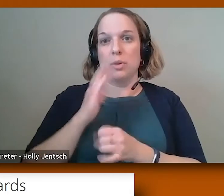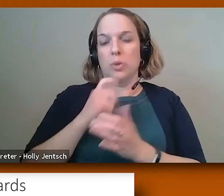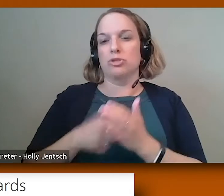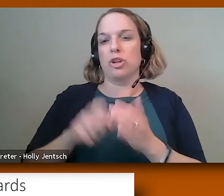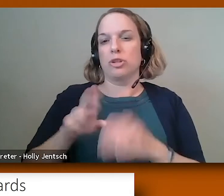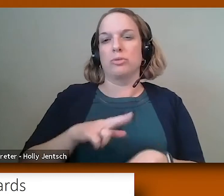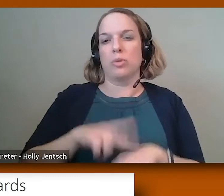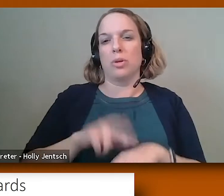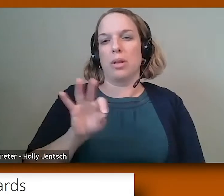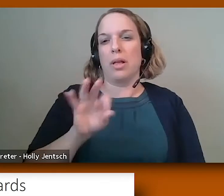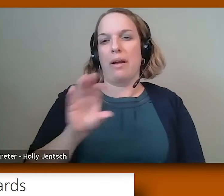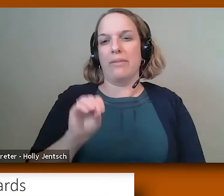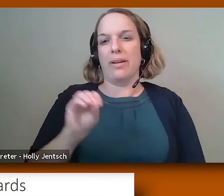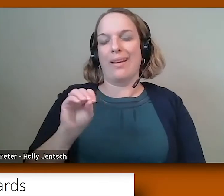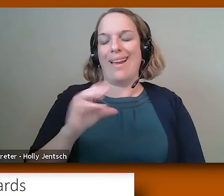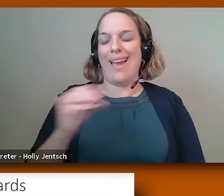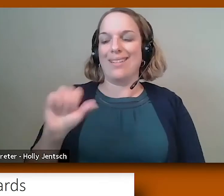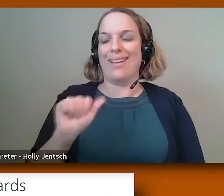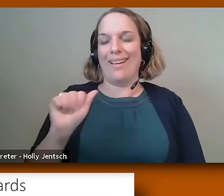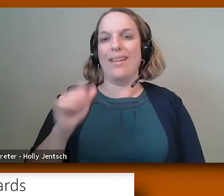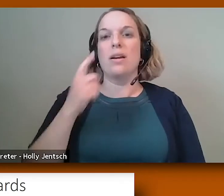on the subaward budget, as well.